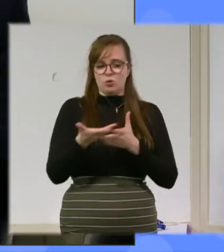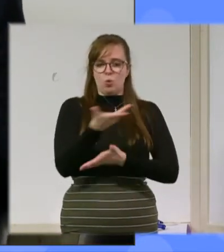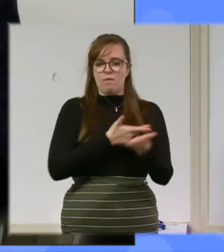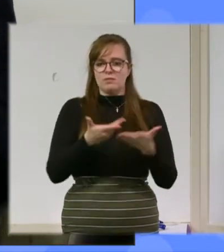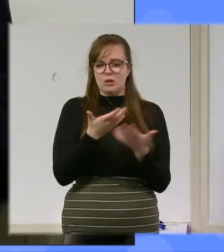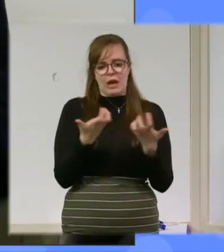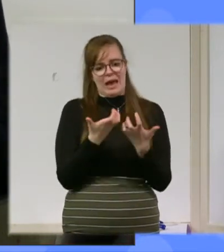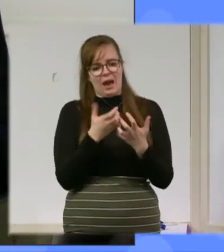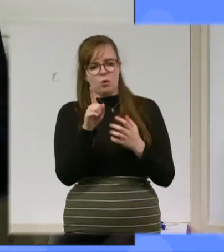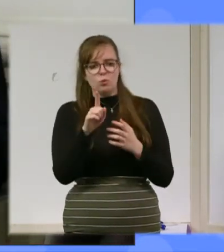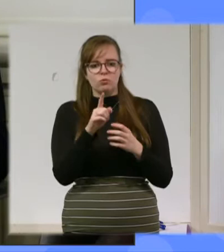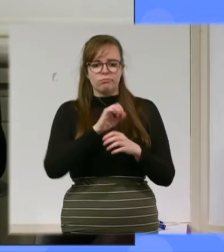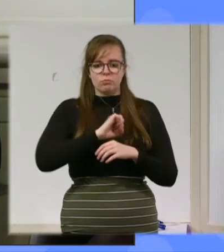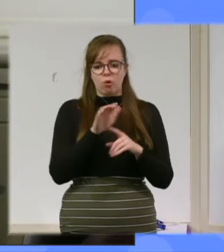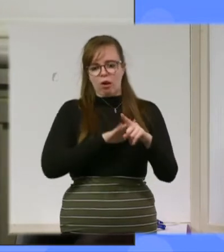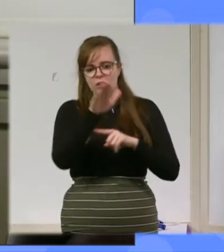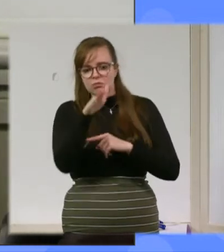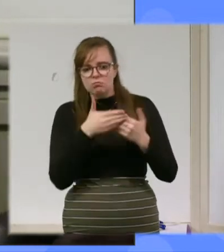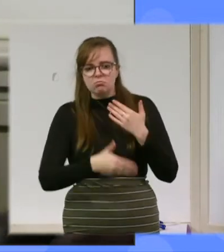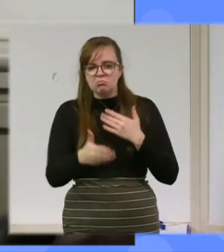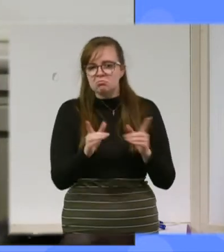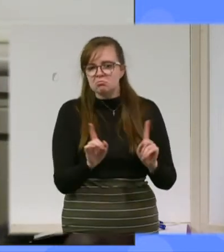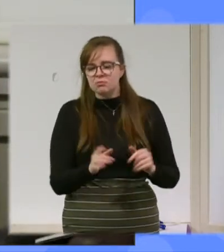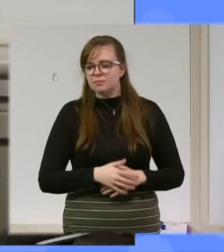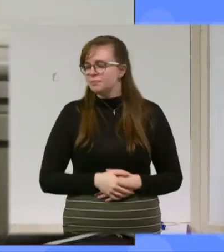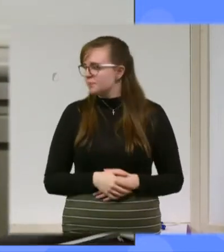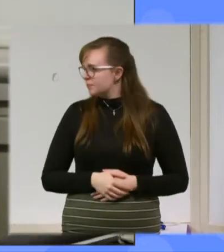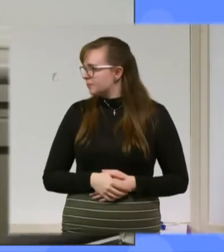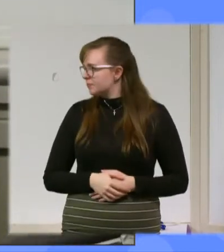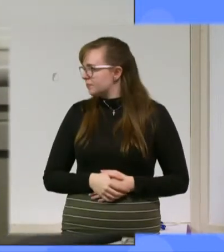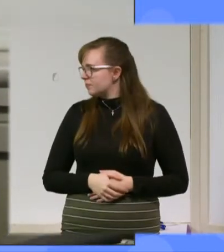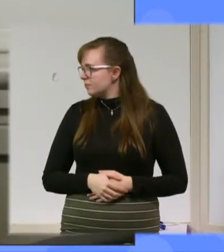things pleased with the challenges and opportunities of their eyes I will I